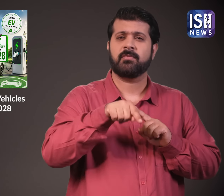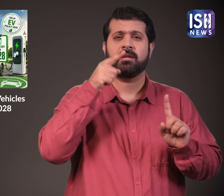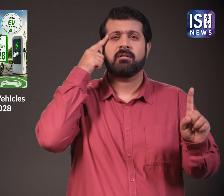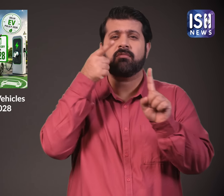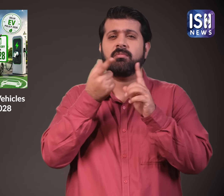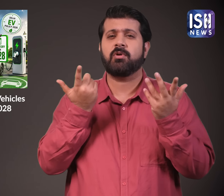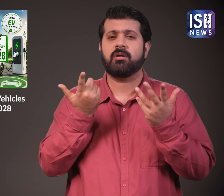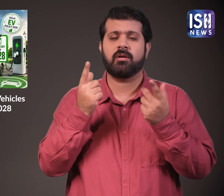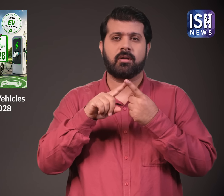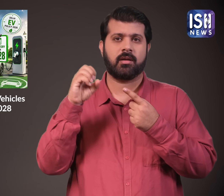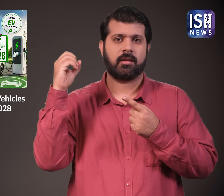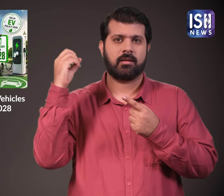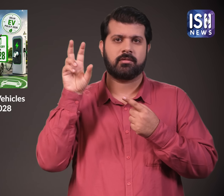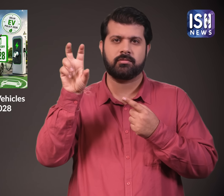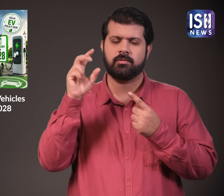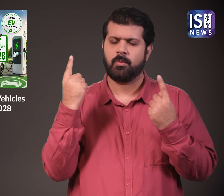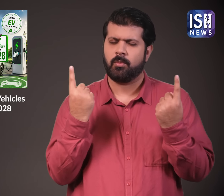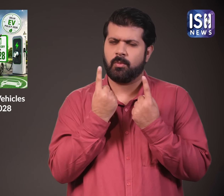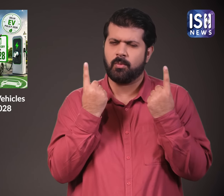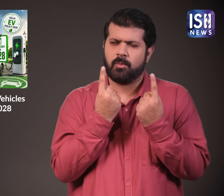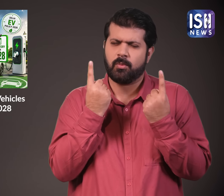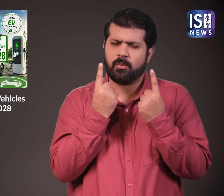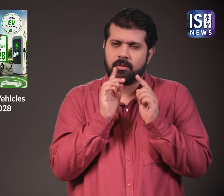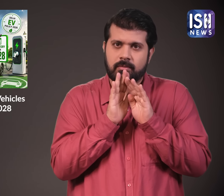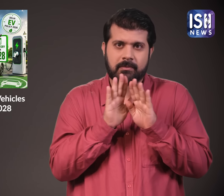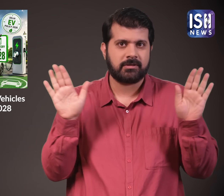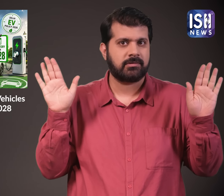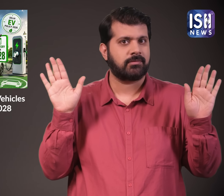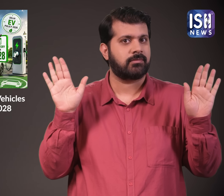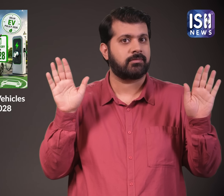The policy aims to gradually shift Delhi towards electric vehicles (EVs).